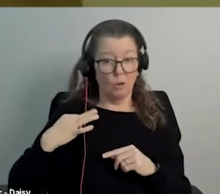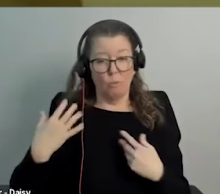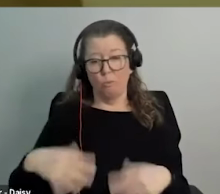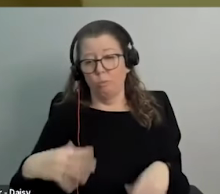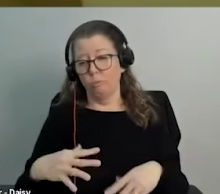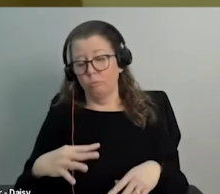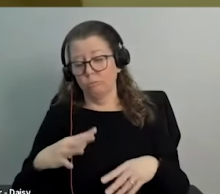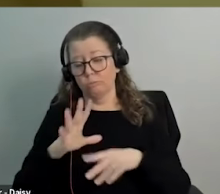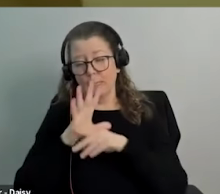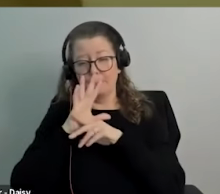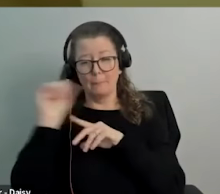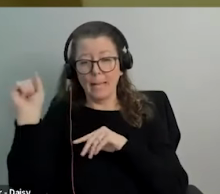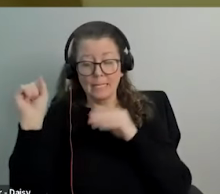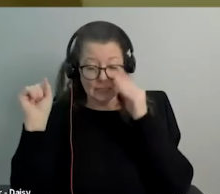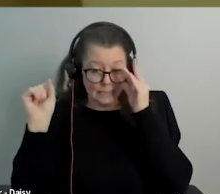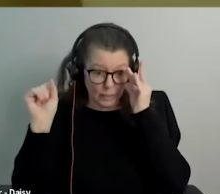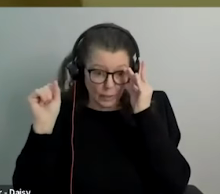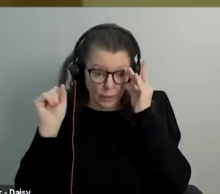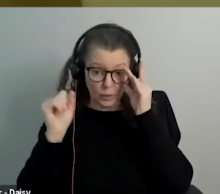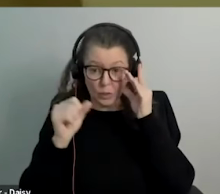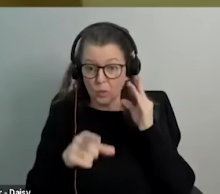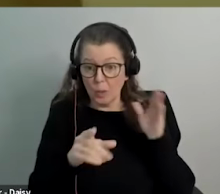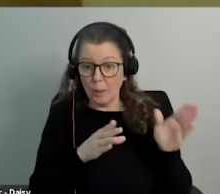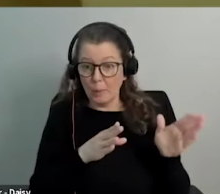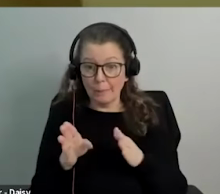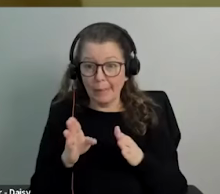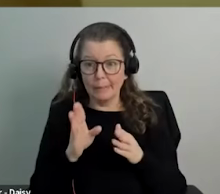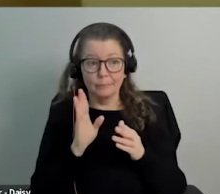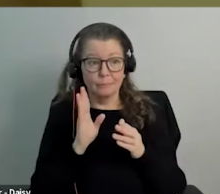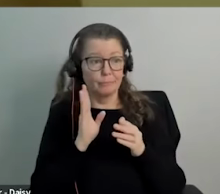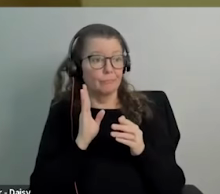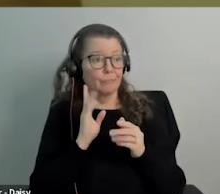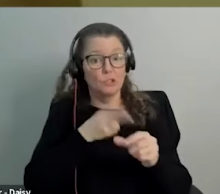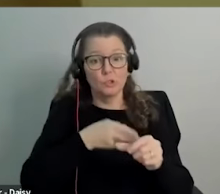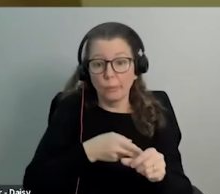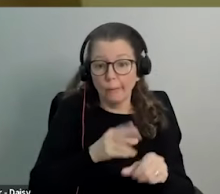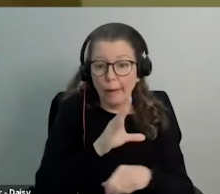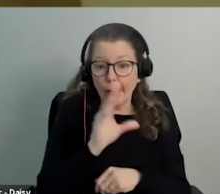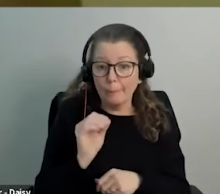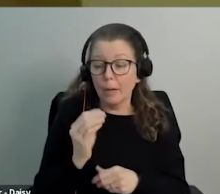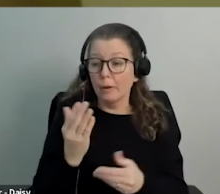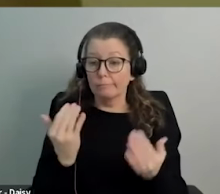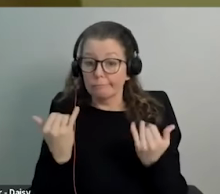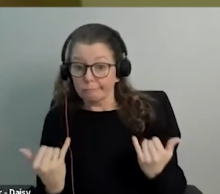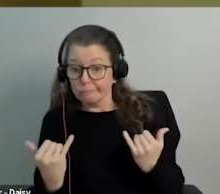So if you are going into a company or you're already at a company that has an employee resource group,